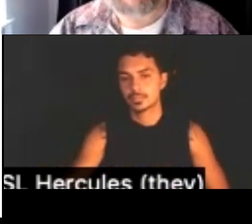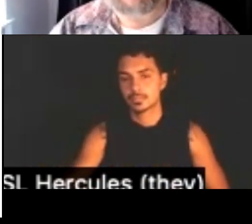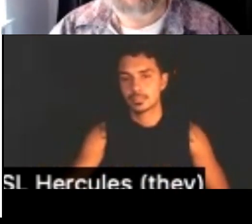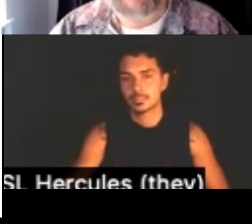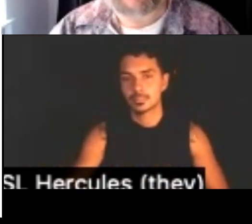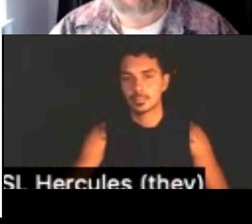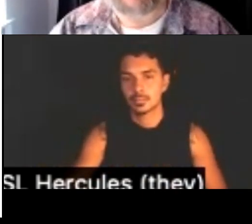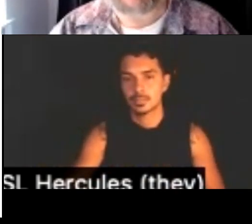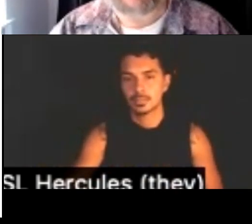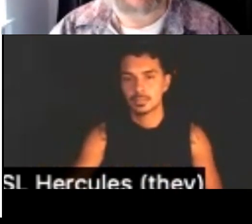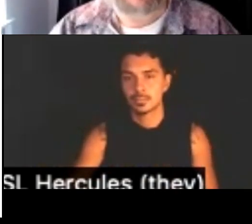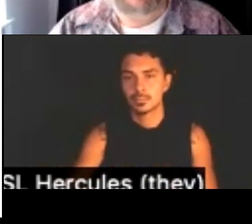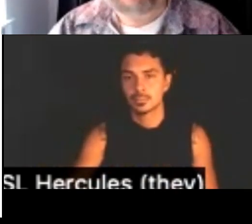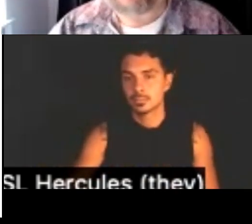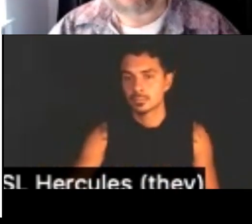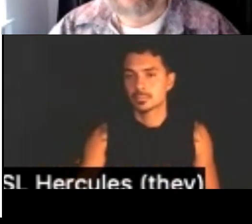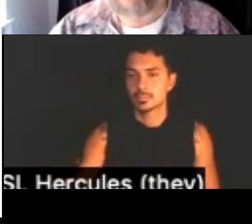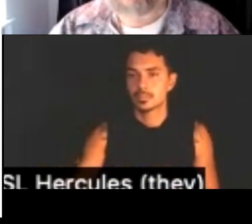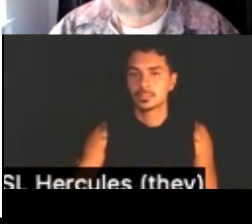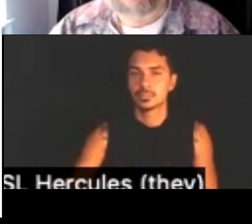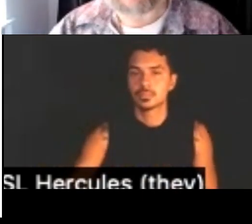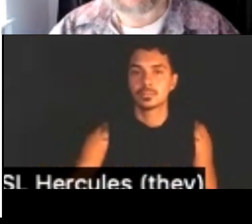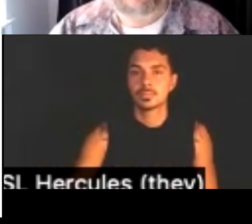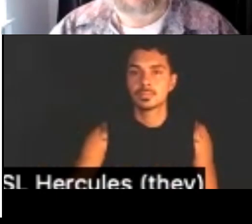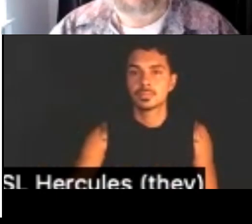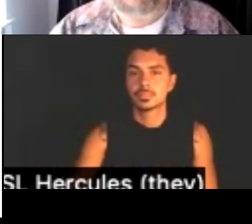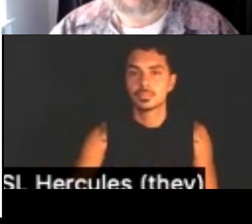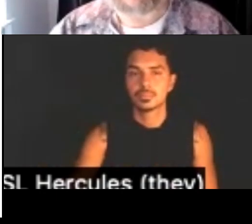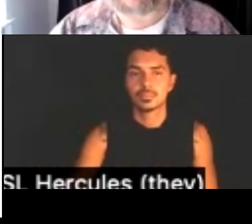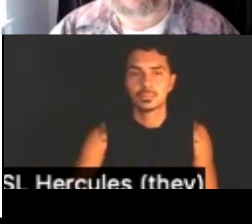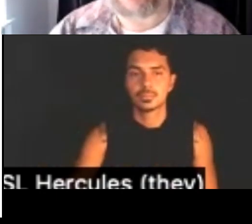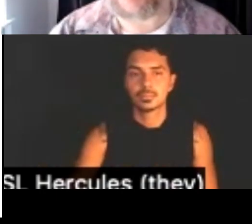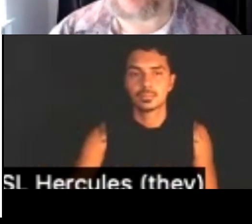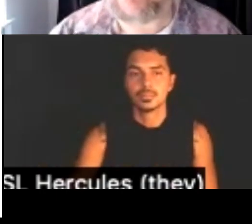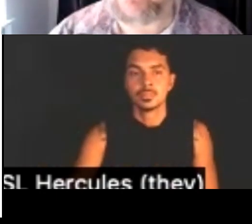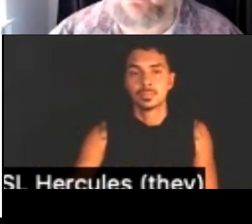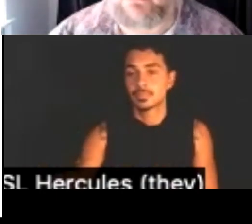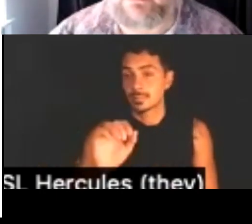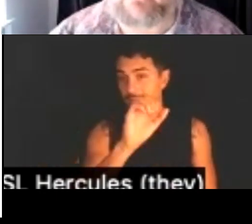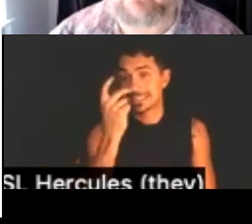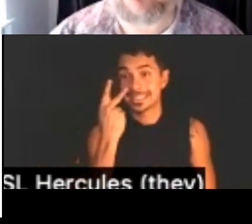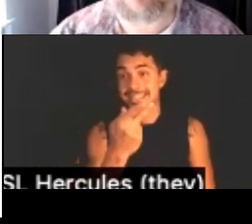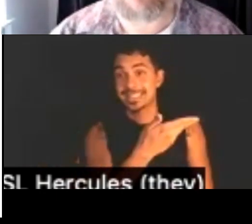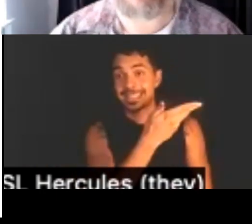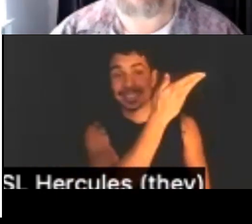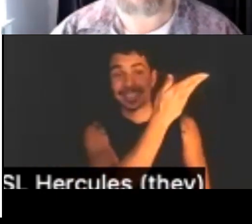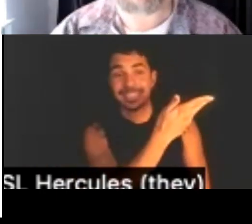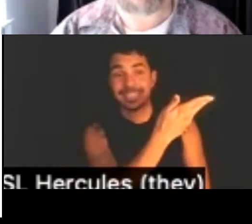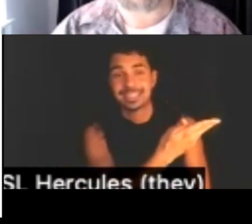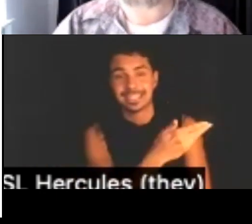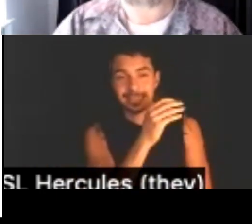And let me see if I can launch it so hopefully folks can see this poll that logged up.